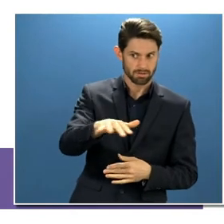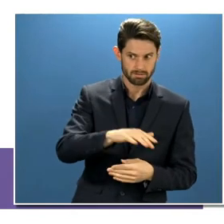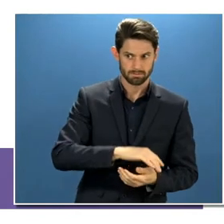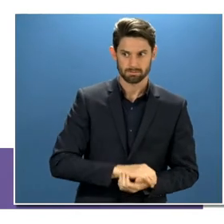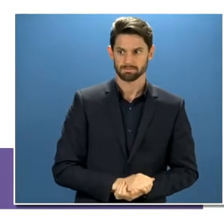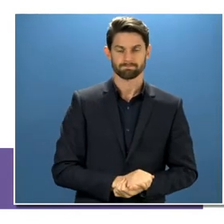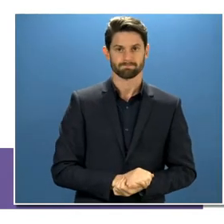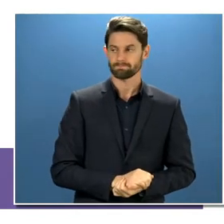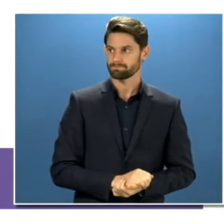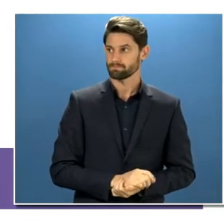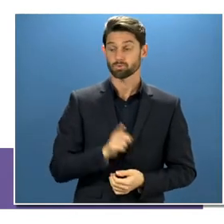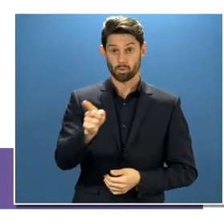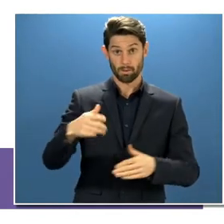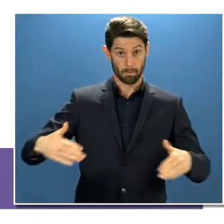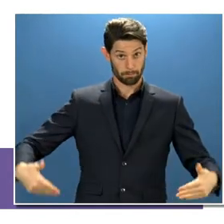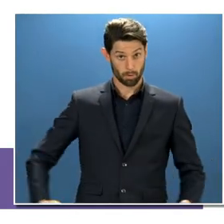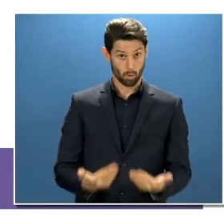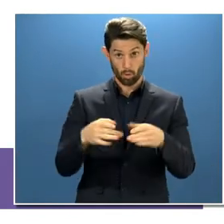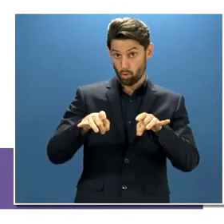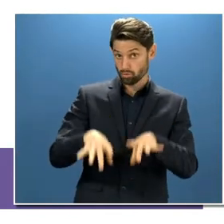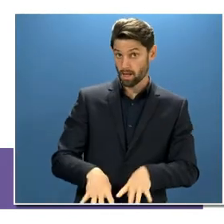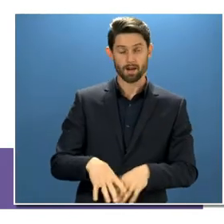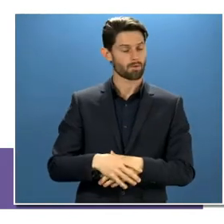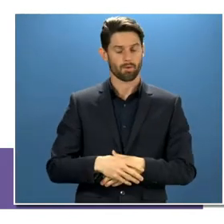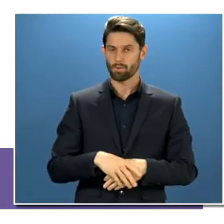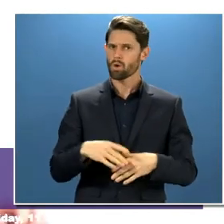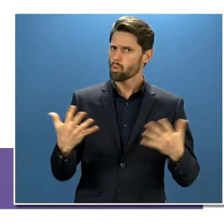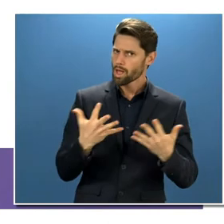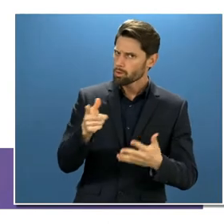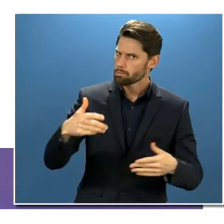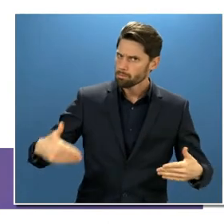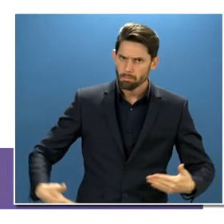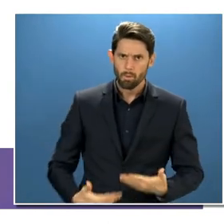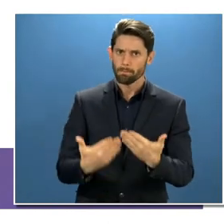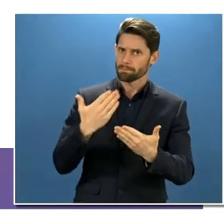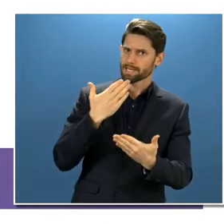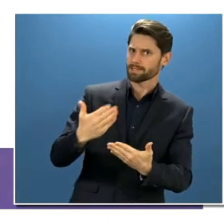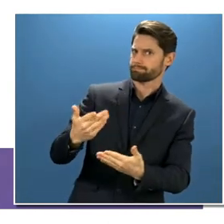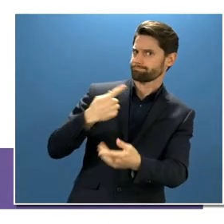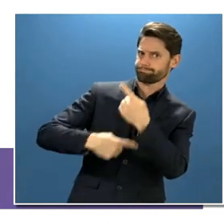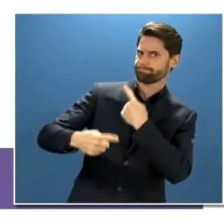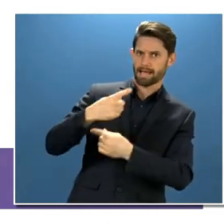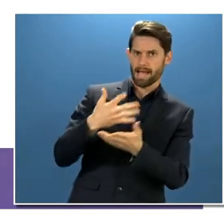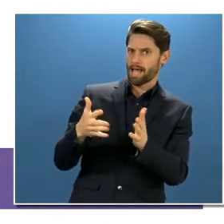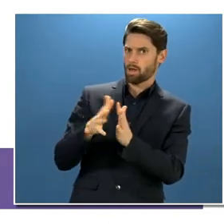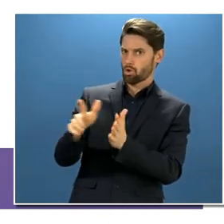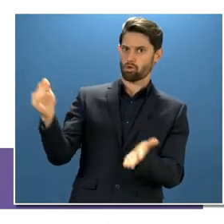You weren't born in Australia. No. What would you like to tell us about where you were born and how did you come to Australia?